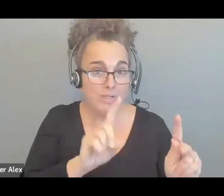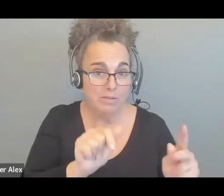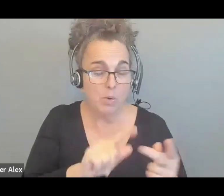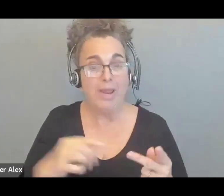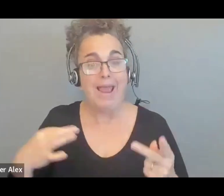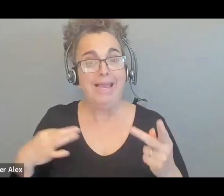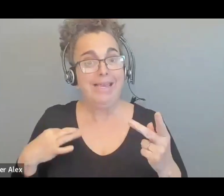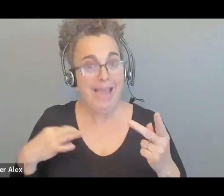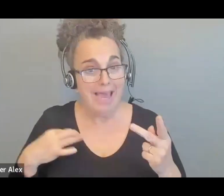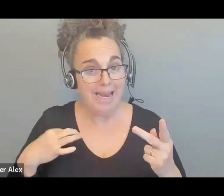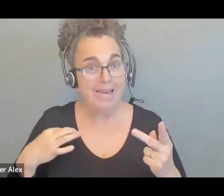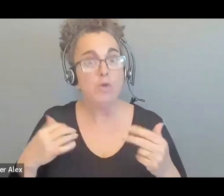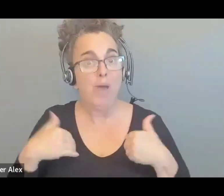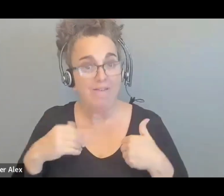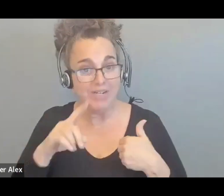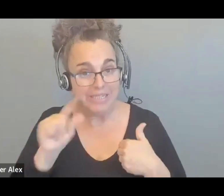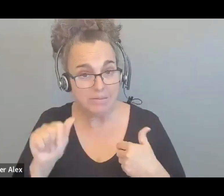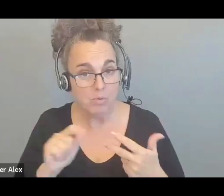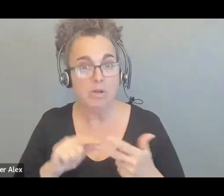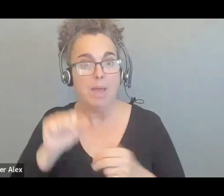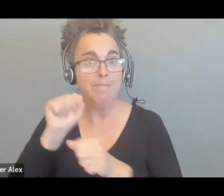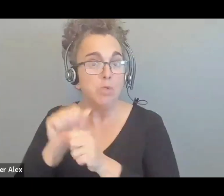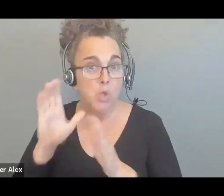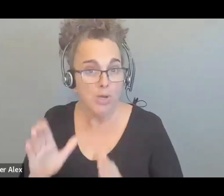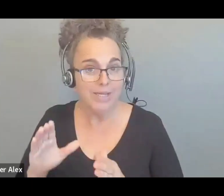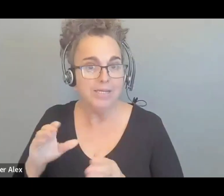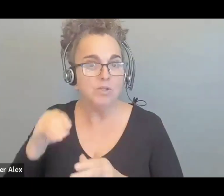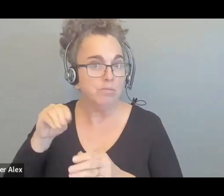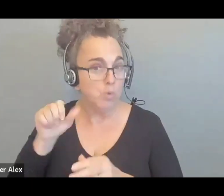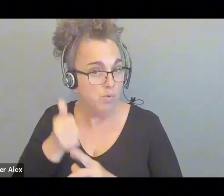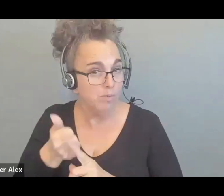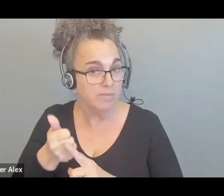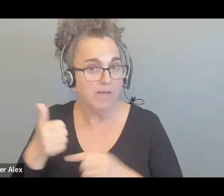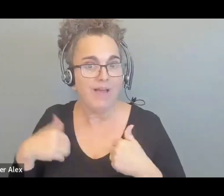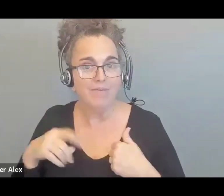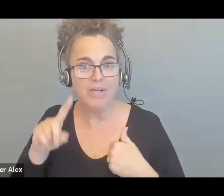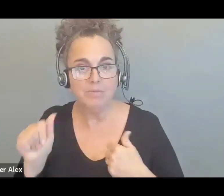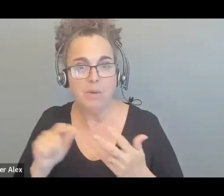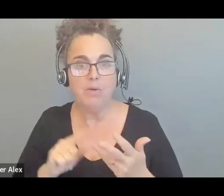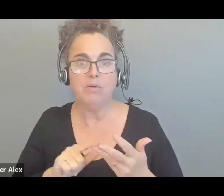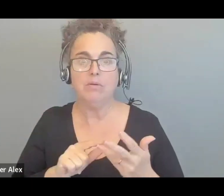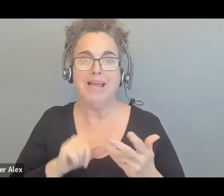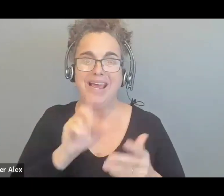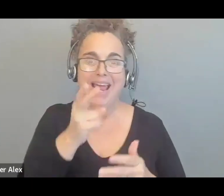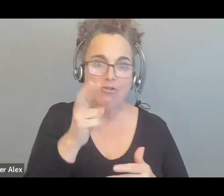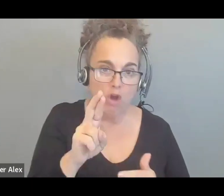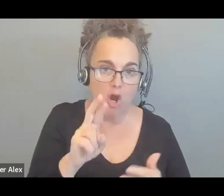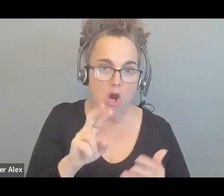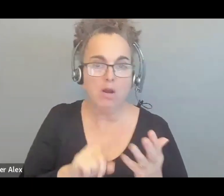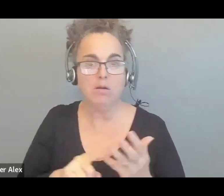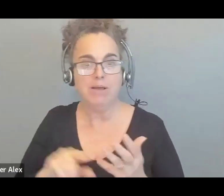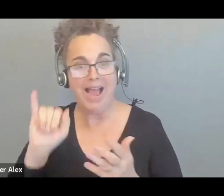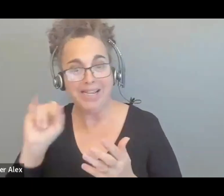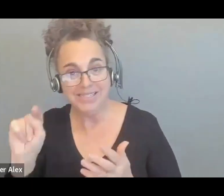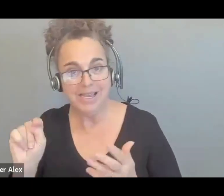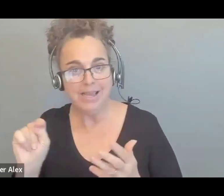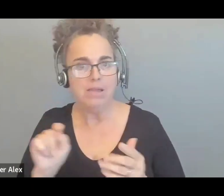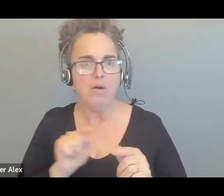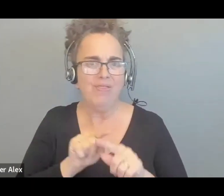and supporting internal teams like HR and our IT organization that are producing the, in the tools